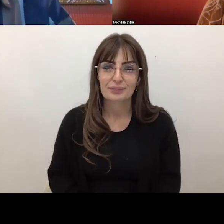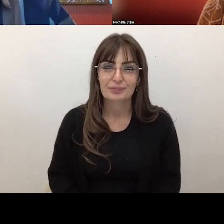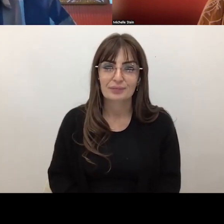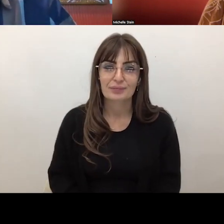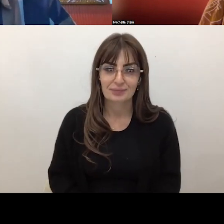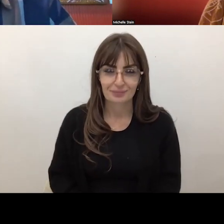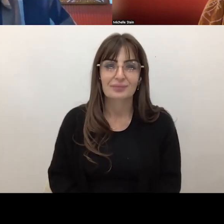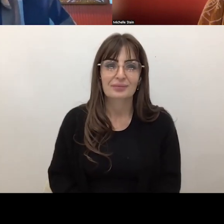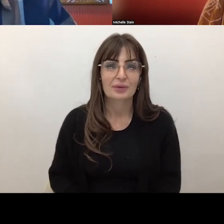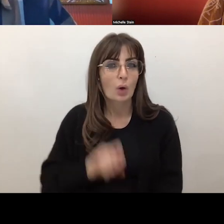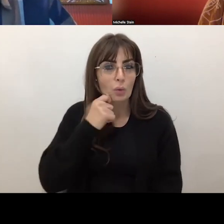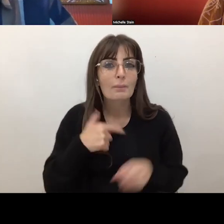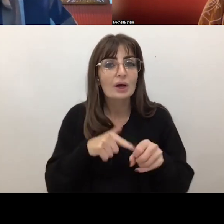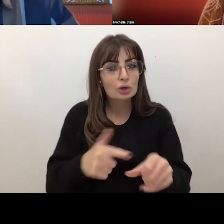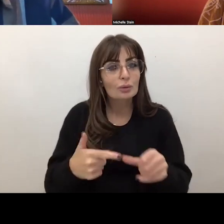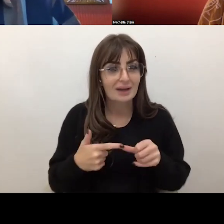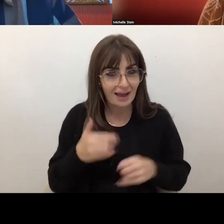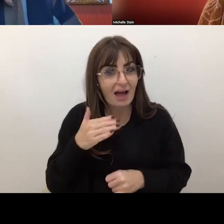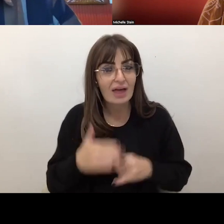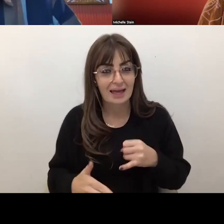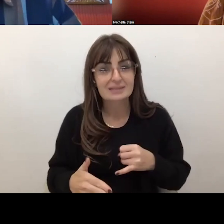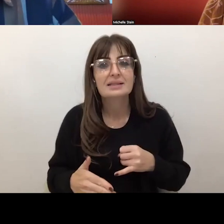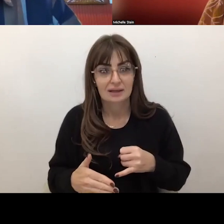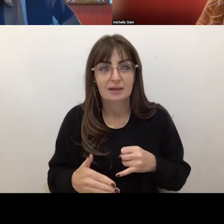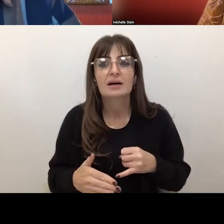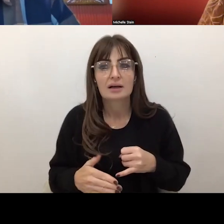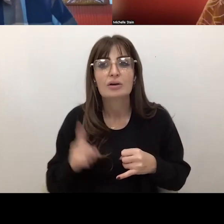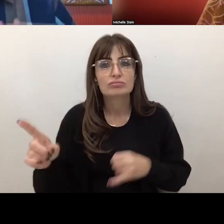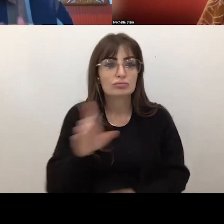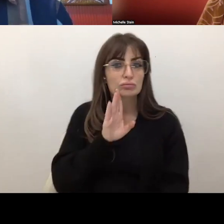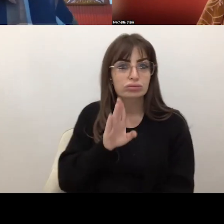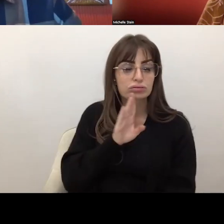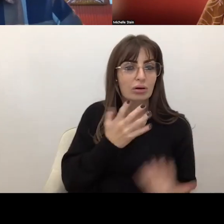There will be a Q&A at the end of Michelle's presentation. There will be a little bit of